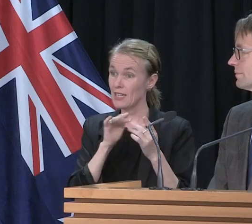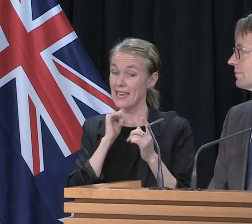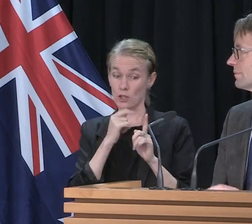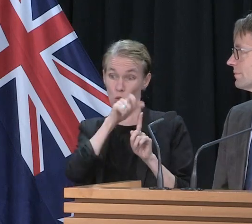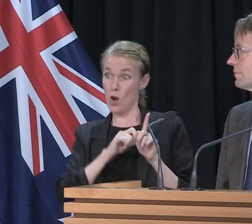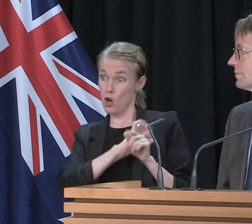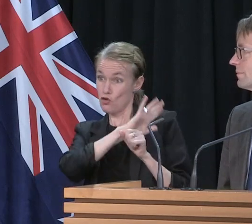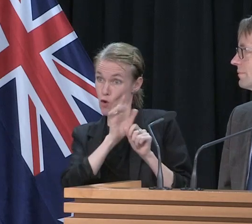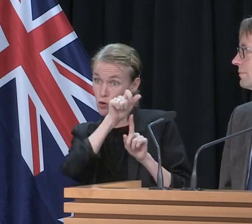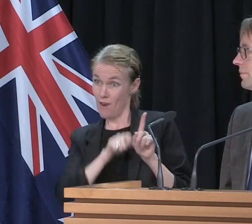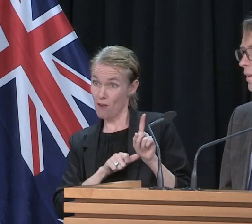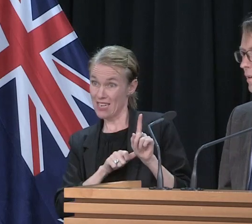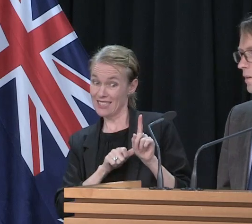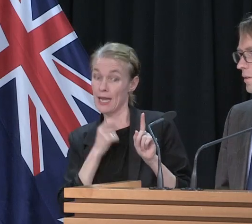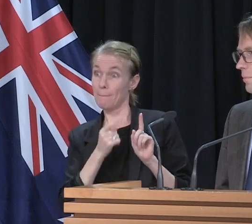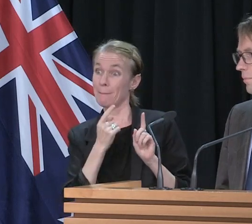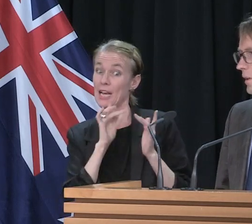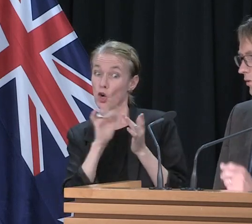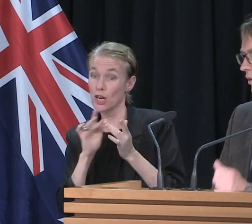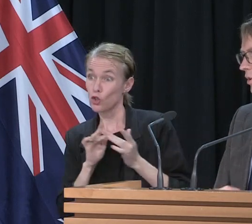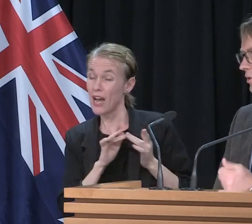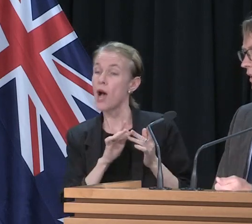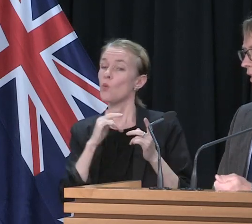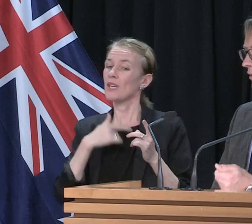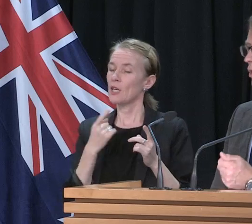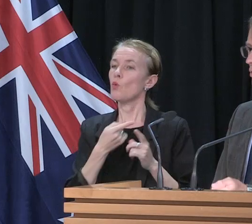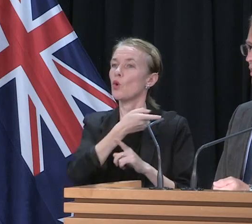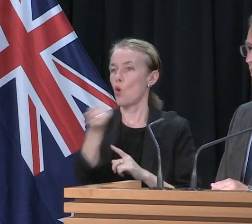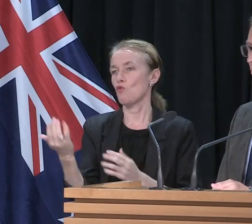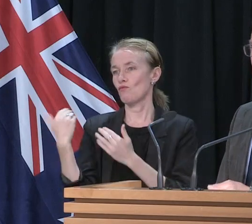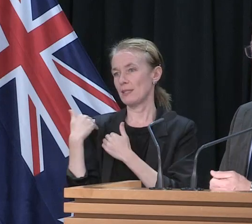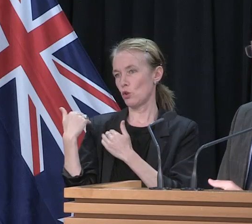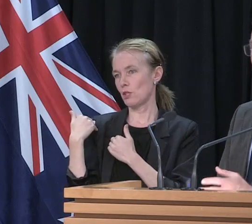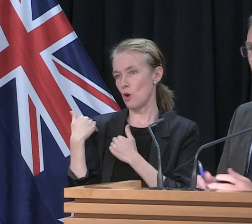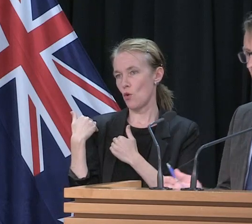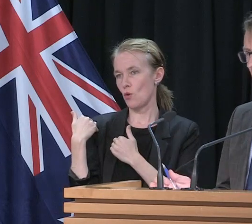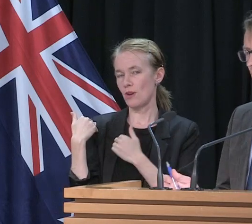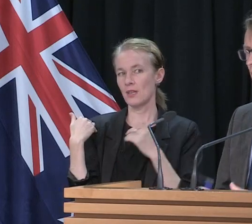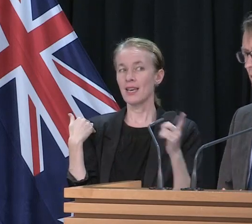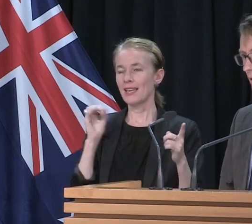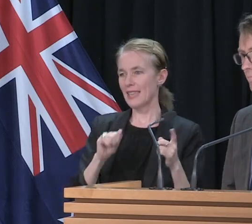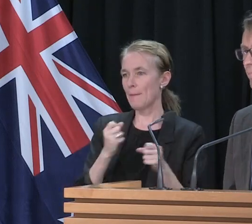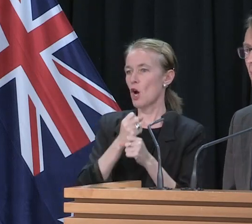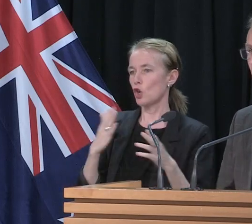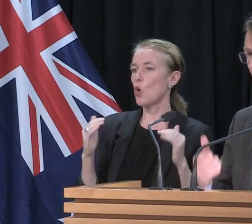contacting tracing, we would want to have everybody doing their bit is making sure they keep good records to enable